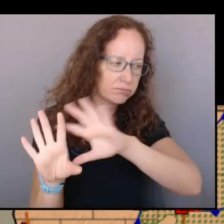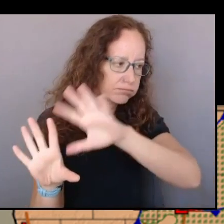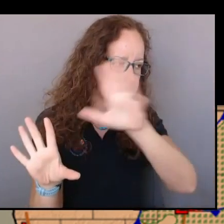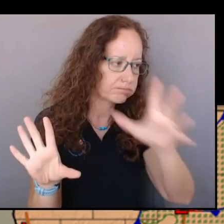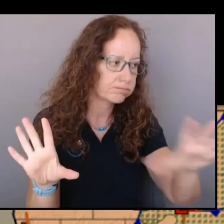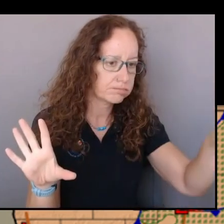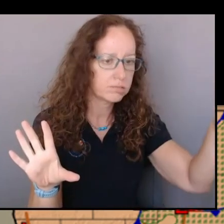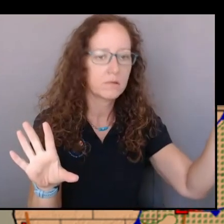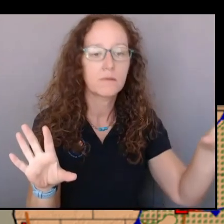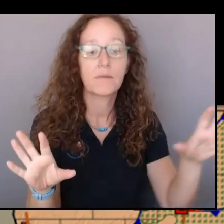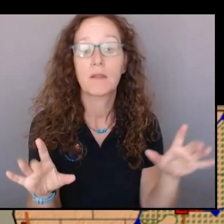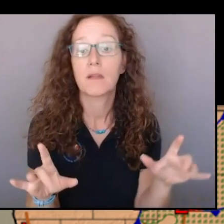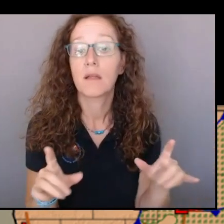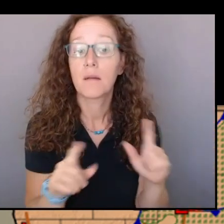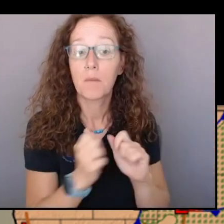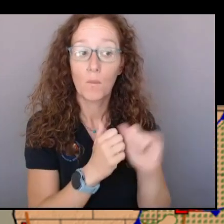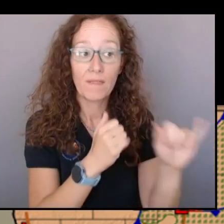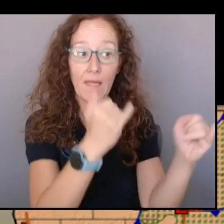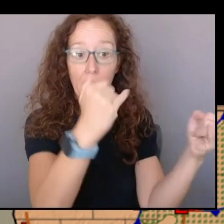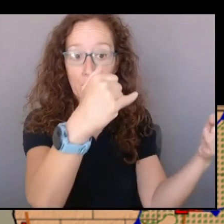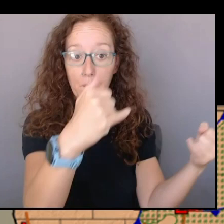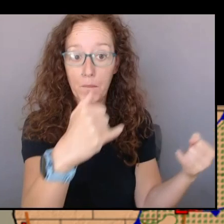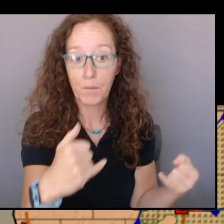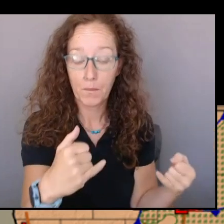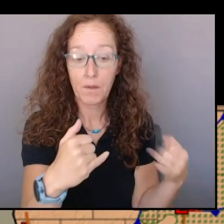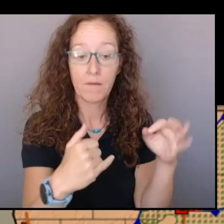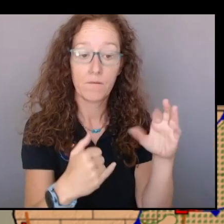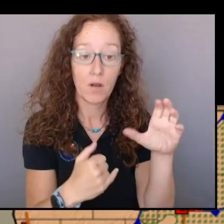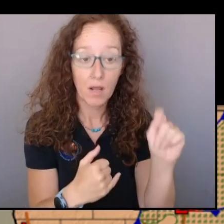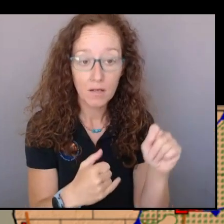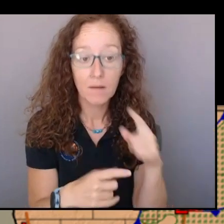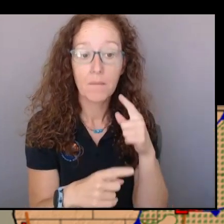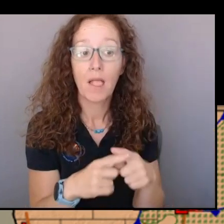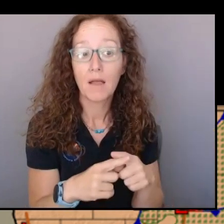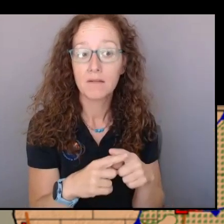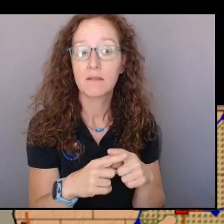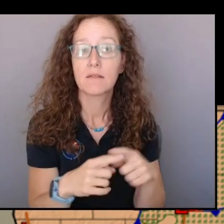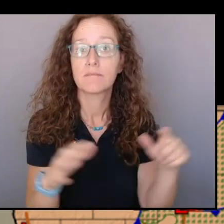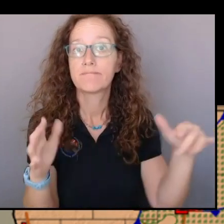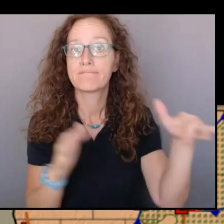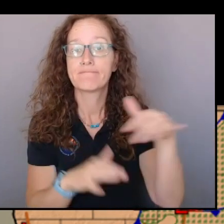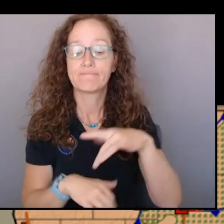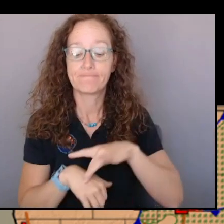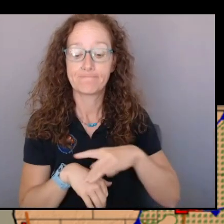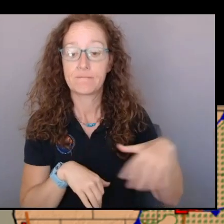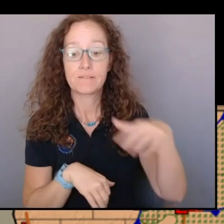more dynamics added to the atmosphere. And with that we're going to start seeing an increase in thunderstorm